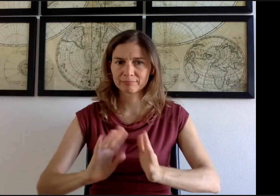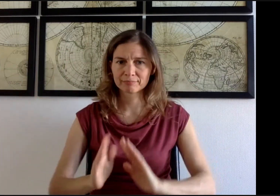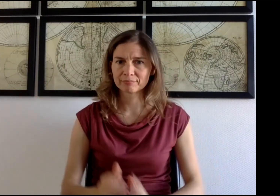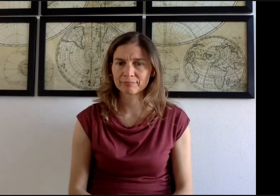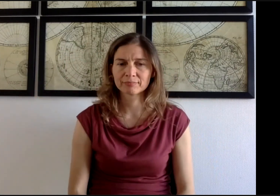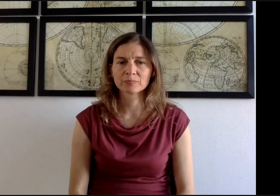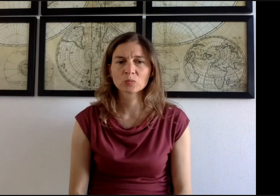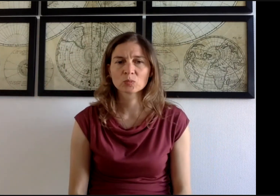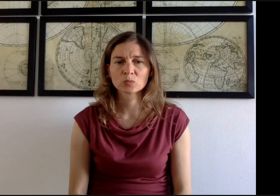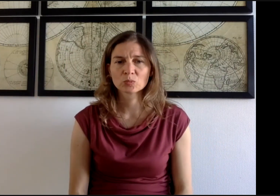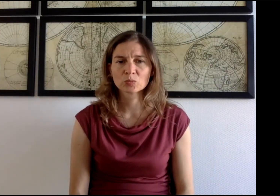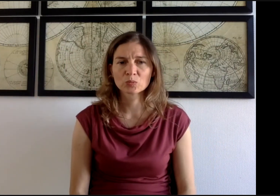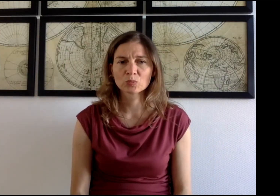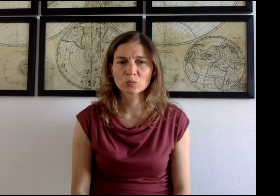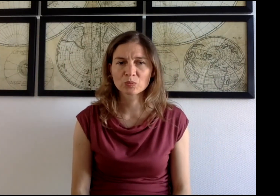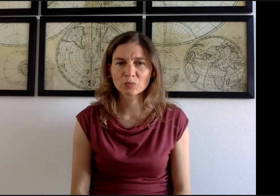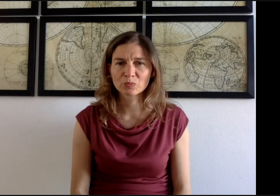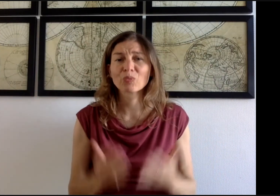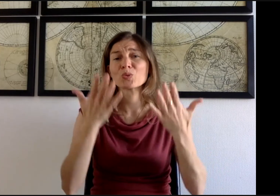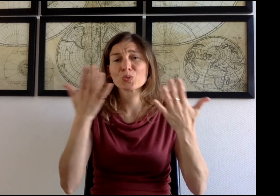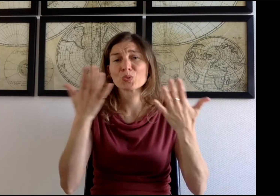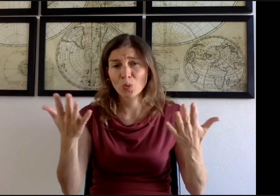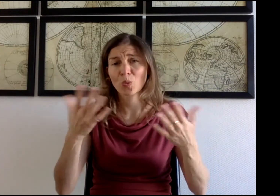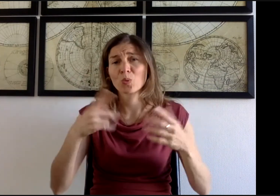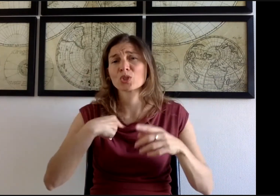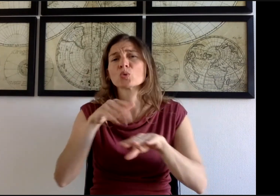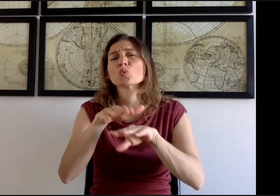So, it's coming very slowly. The text.